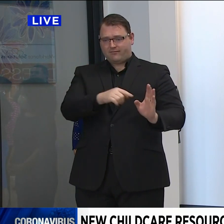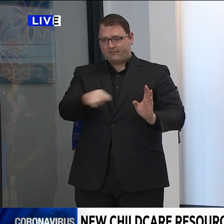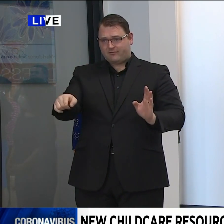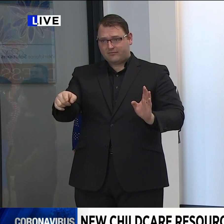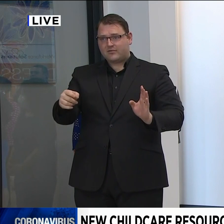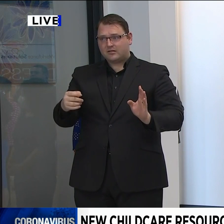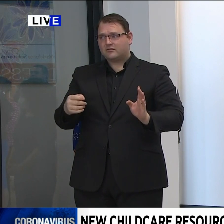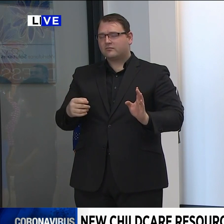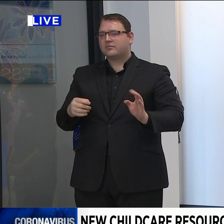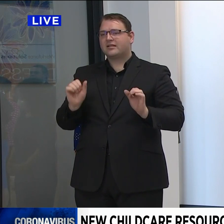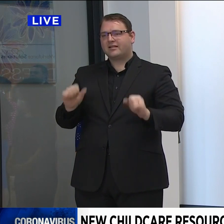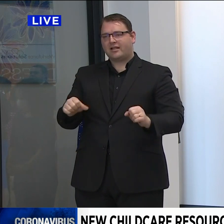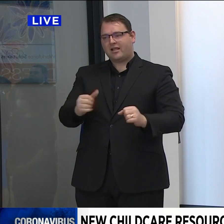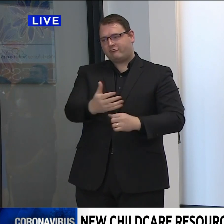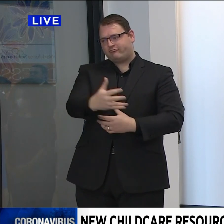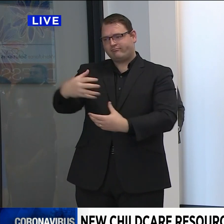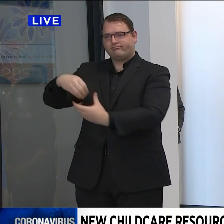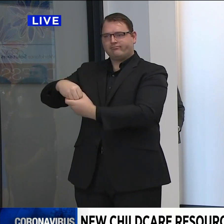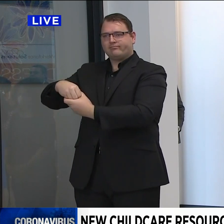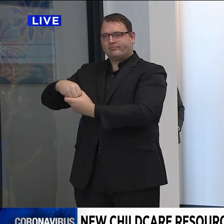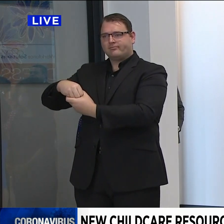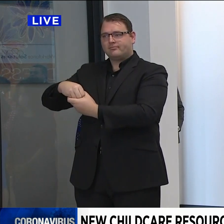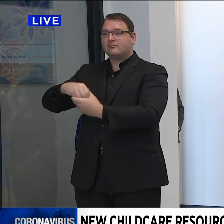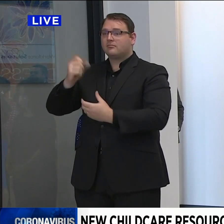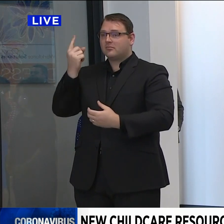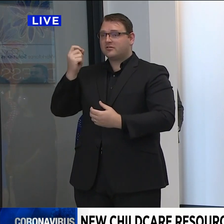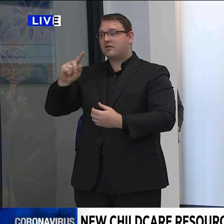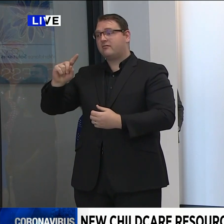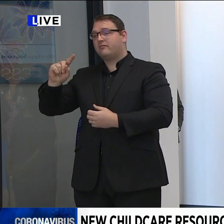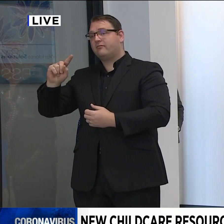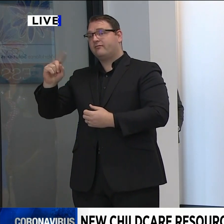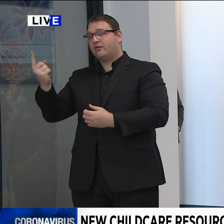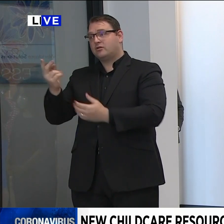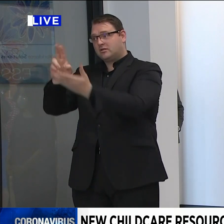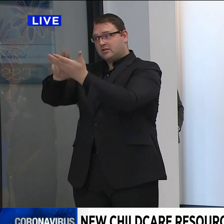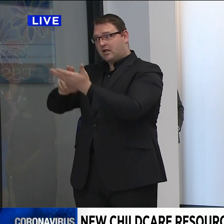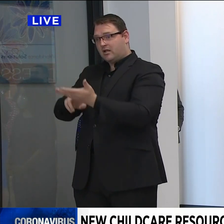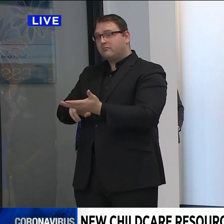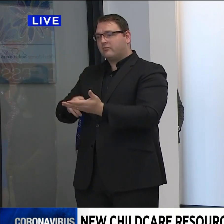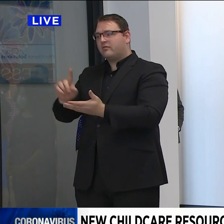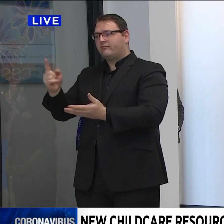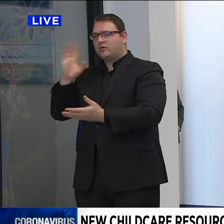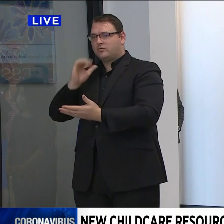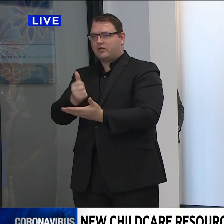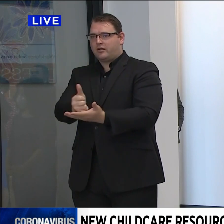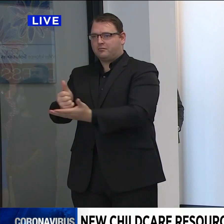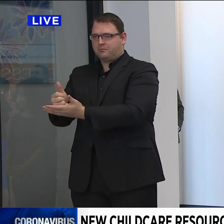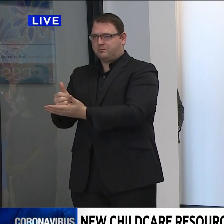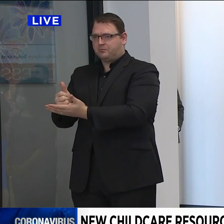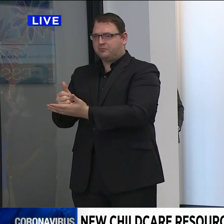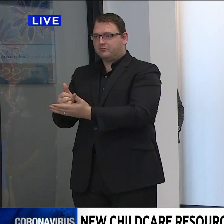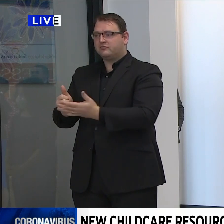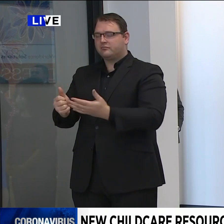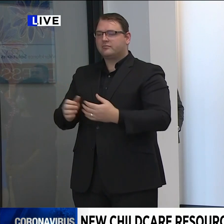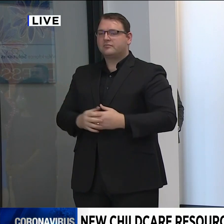including all of the city of Houston and Harris County Houston and Harris County employees with children ages employees with children ages 0, 2, eligible to participate